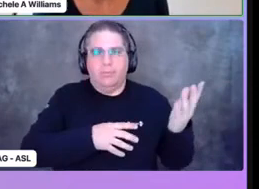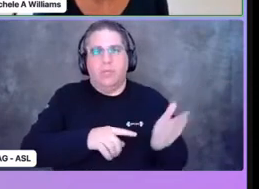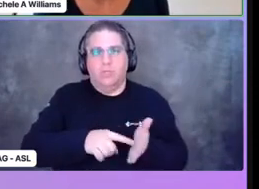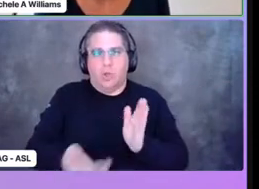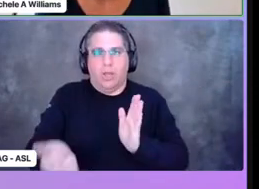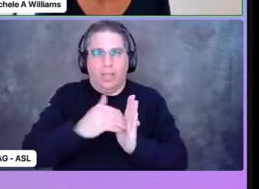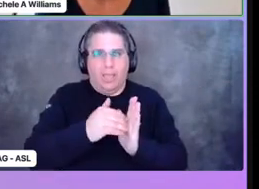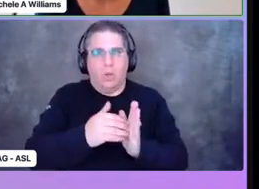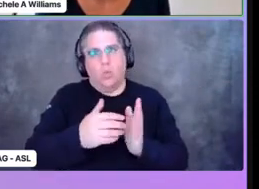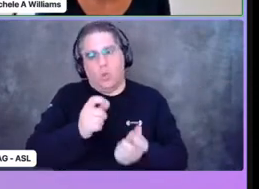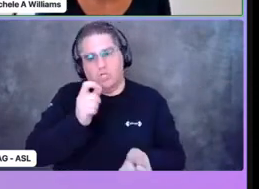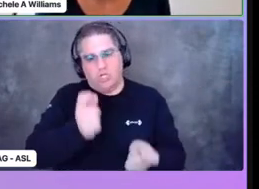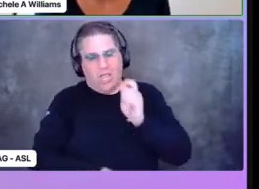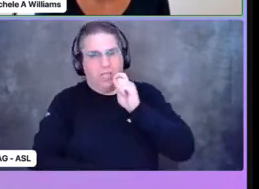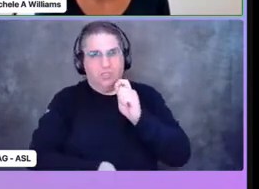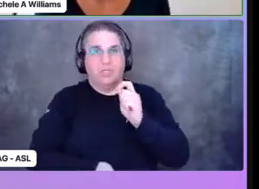is opportunity even in learning that something isn't